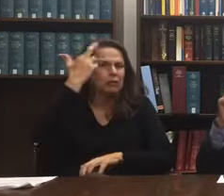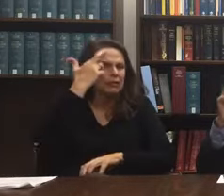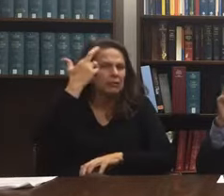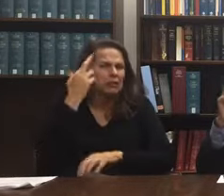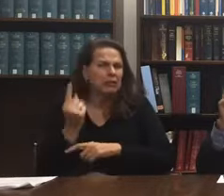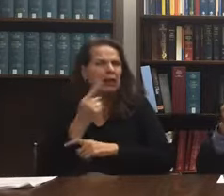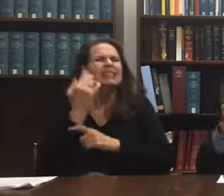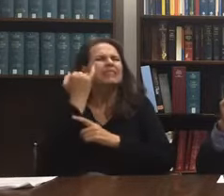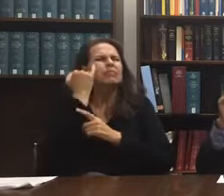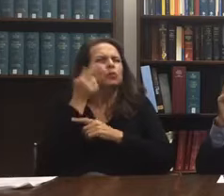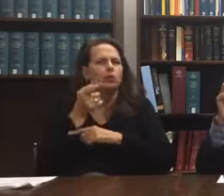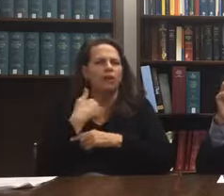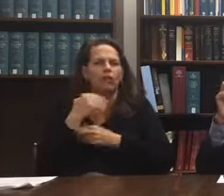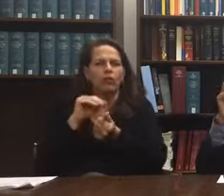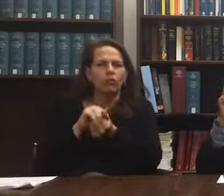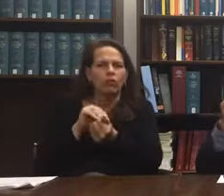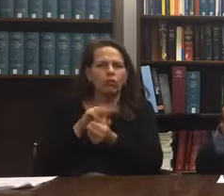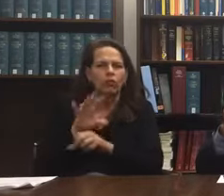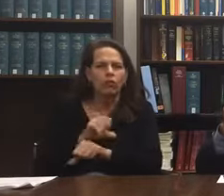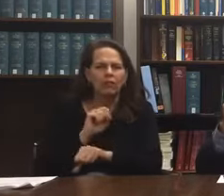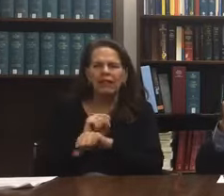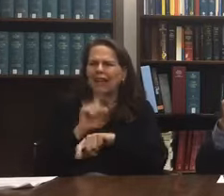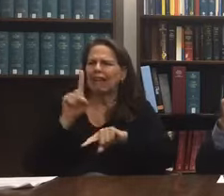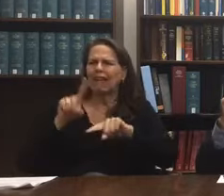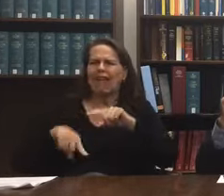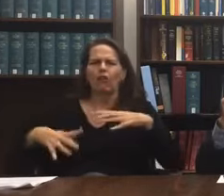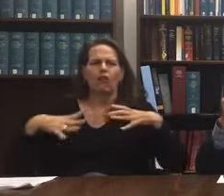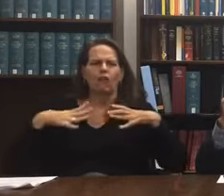if you have a doctor's appointment or you can't get off work that day you can